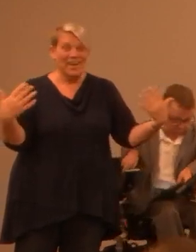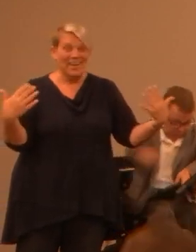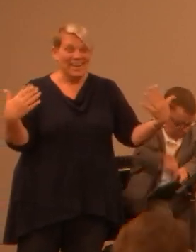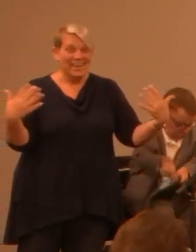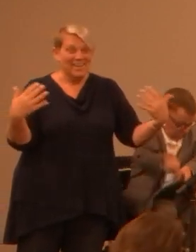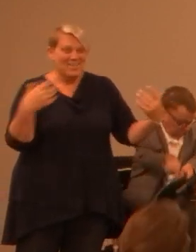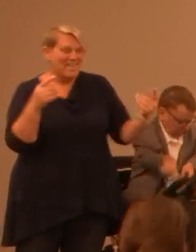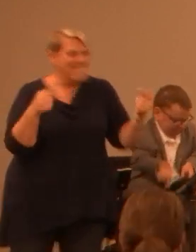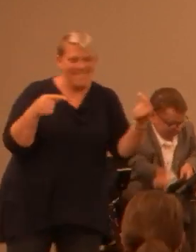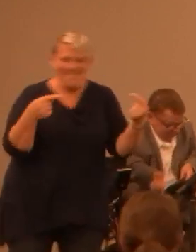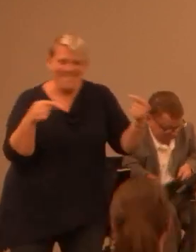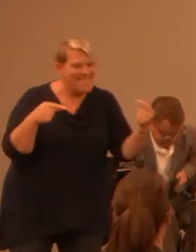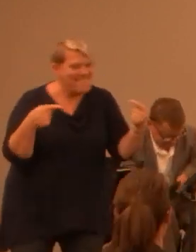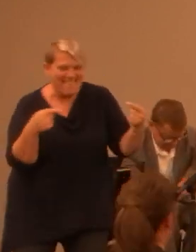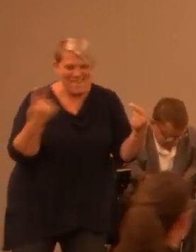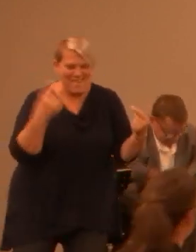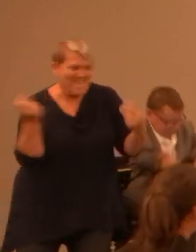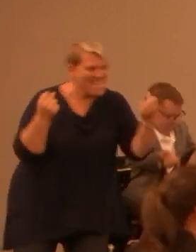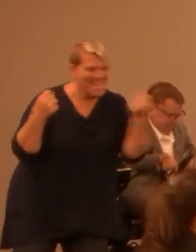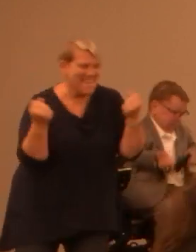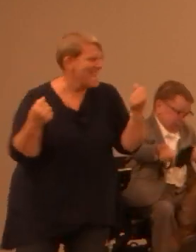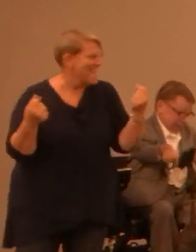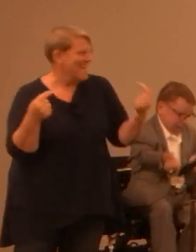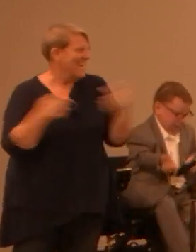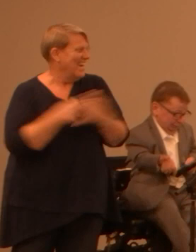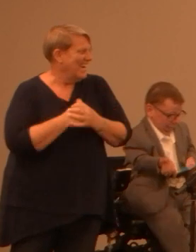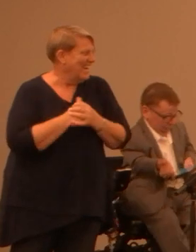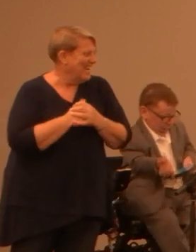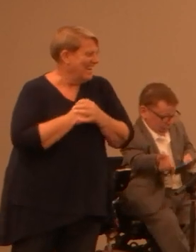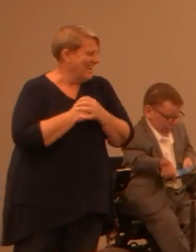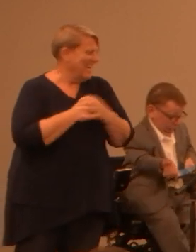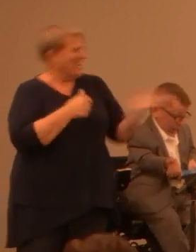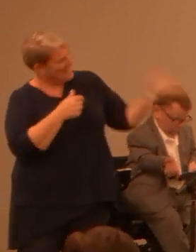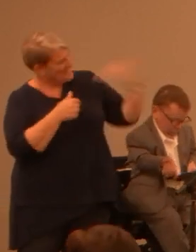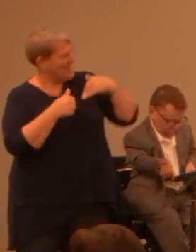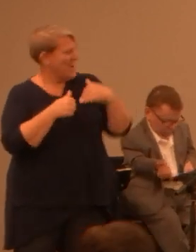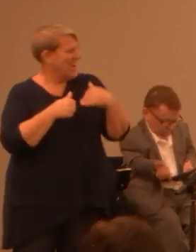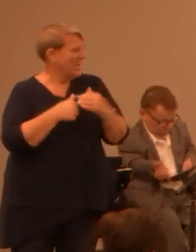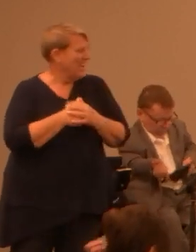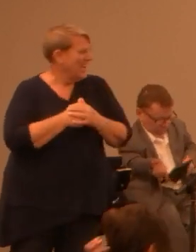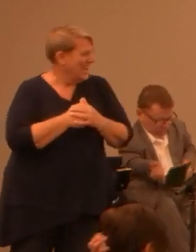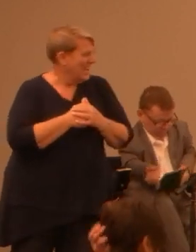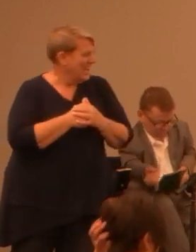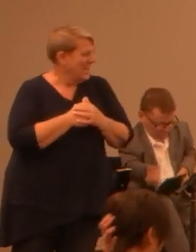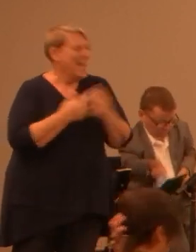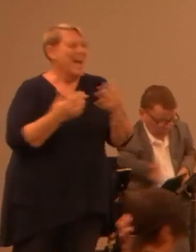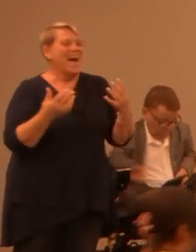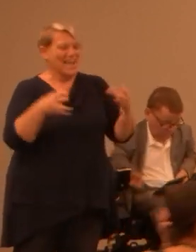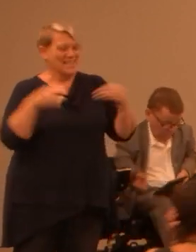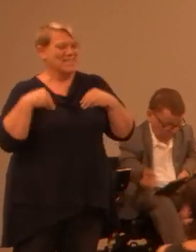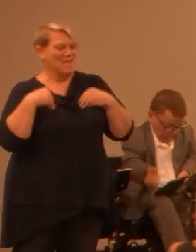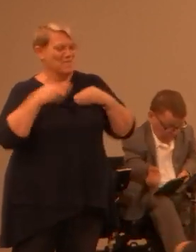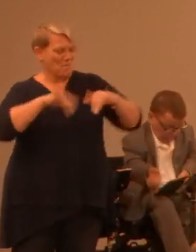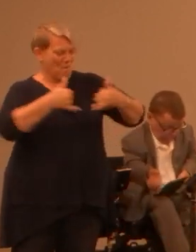death- No joking. Go out to the stage and accept your award. Both of together.